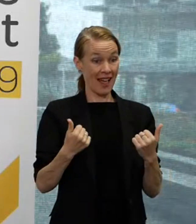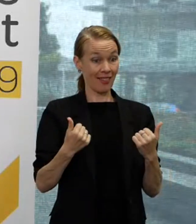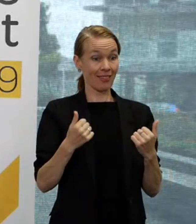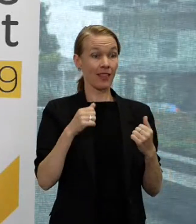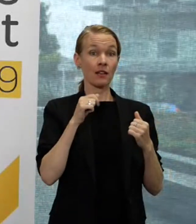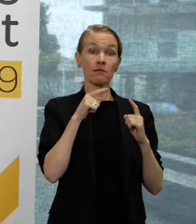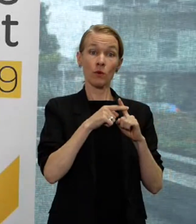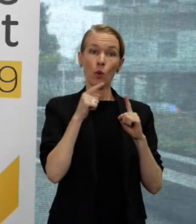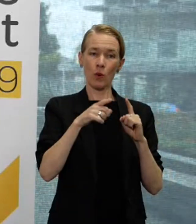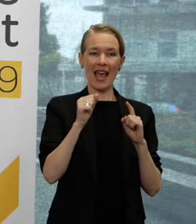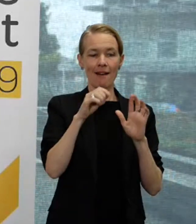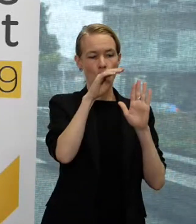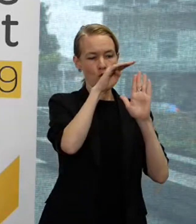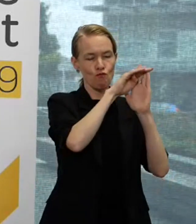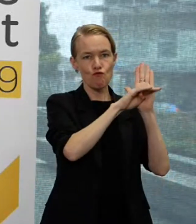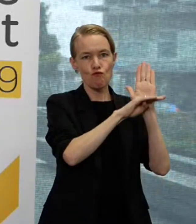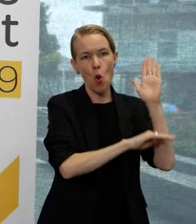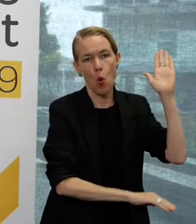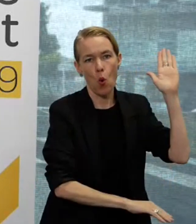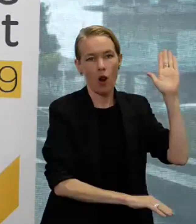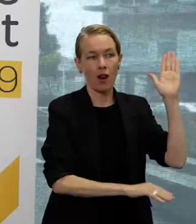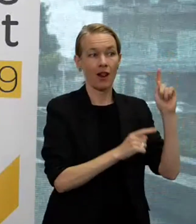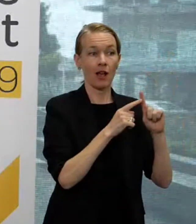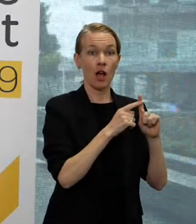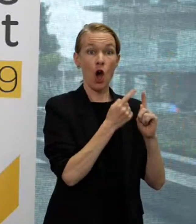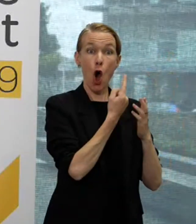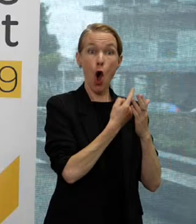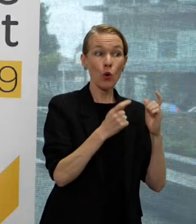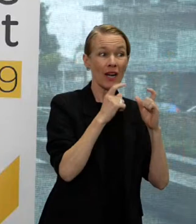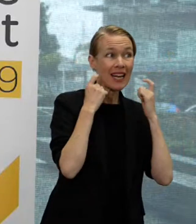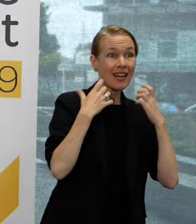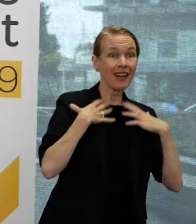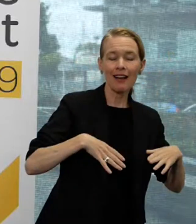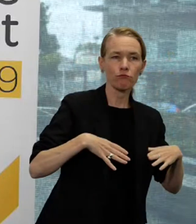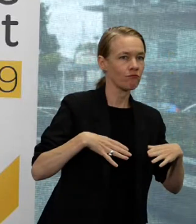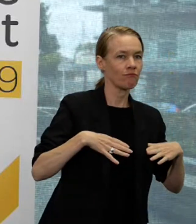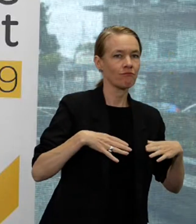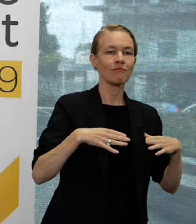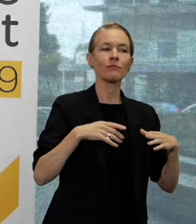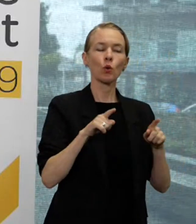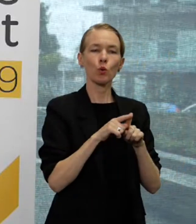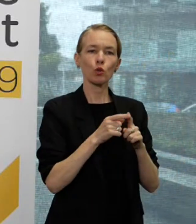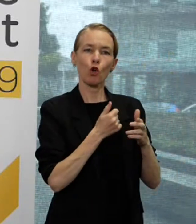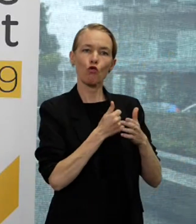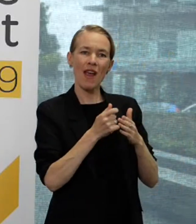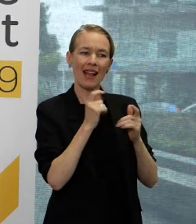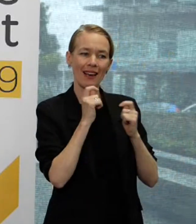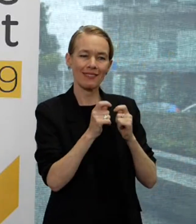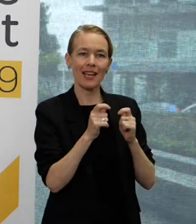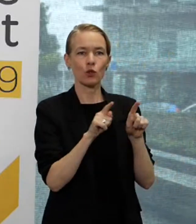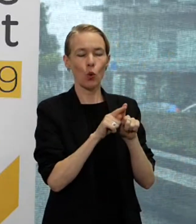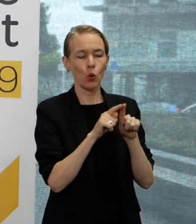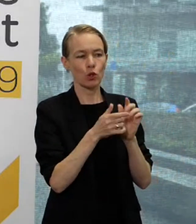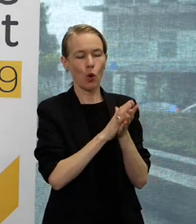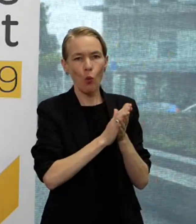rely on the regular testing. The important thing here is that as soon as he develop symptoms, he sought advice and was tested.